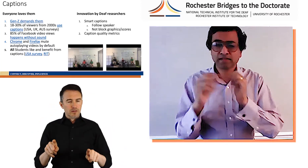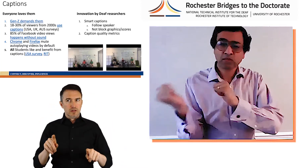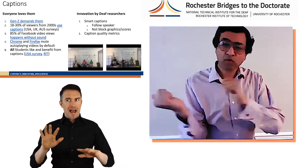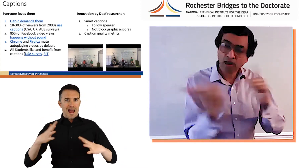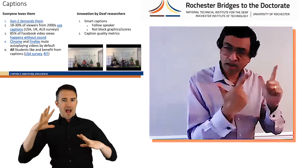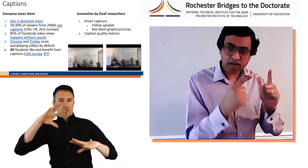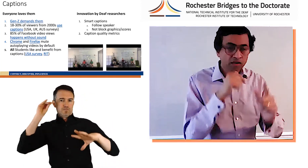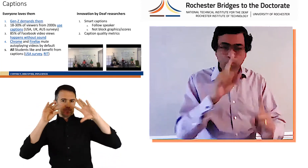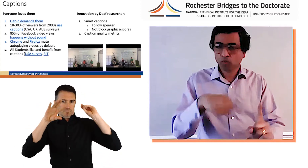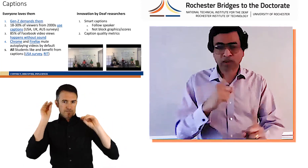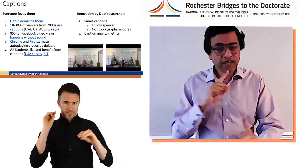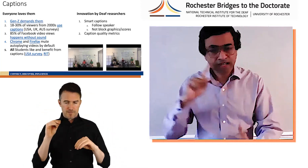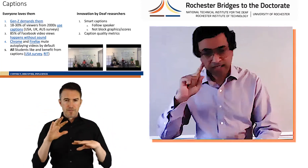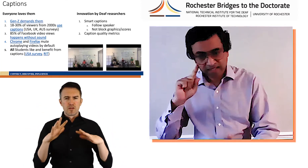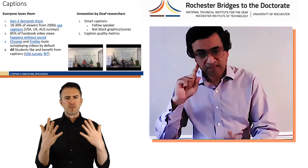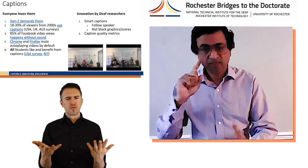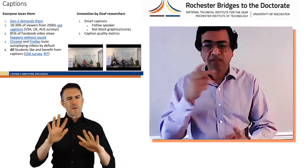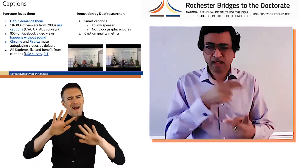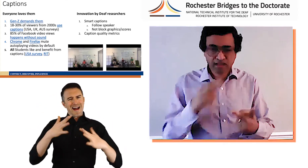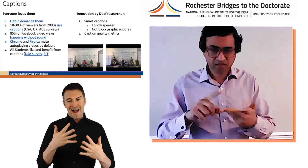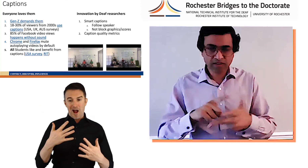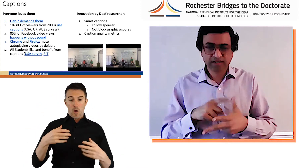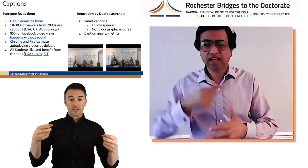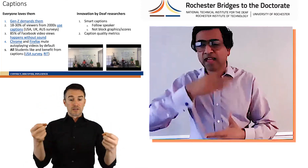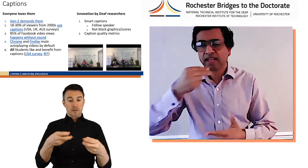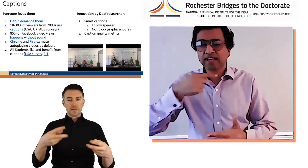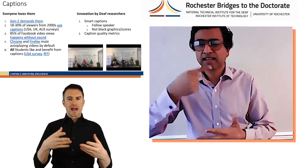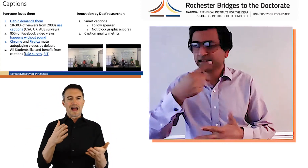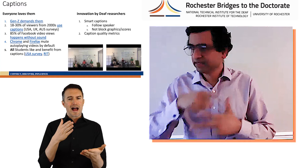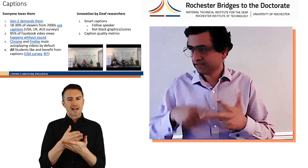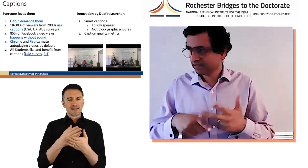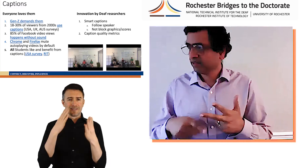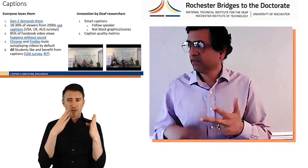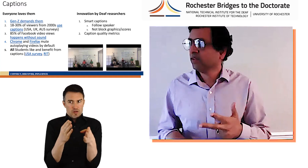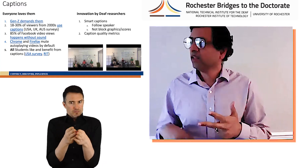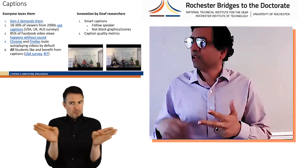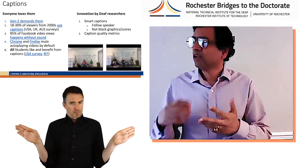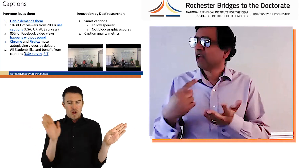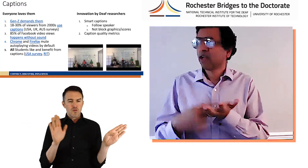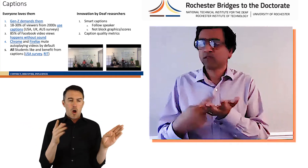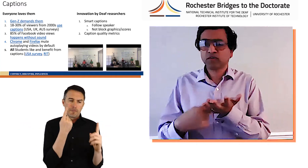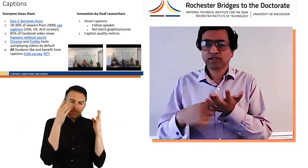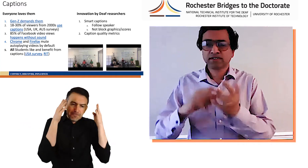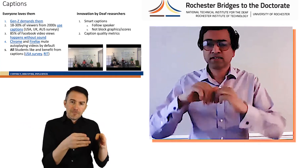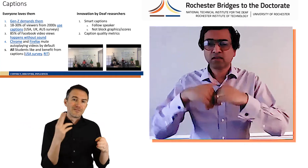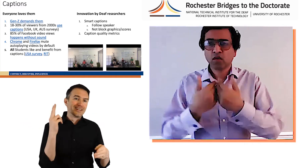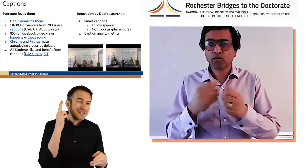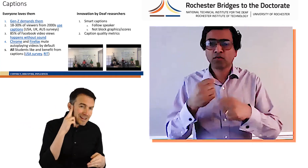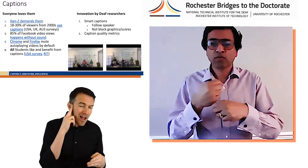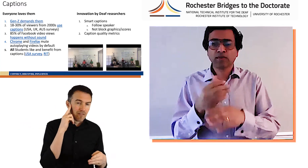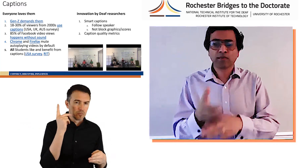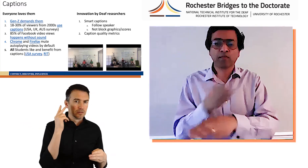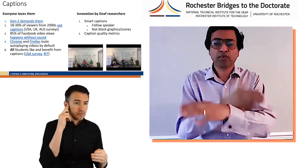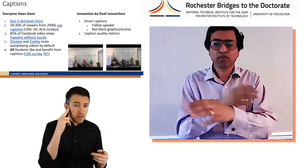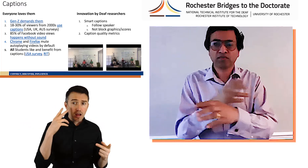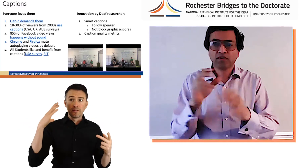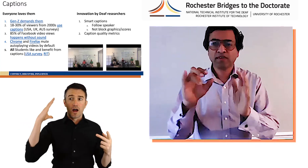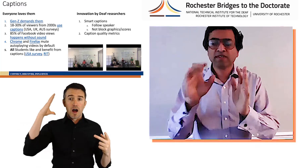So, captions make information more accessible to everyone, not just deaf and hard-of-hearing individuals.